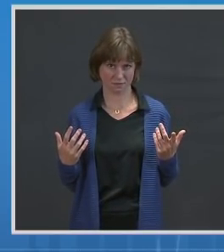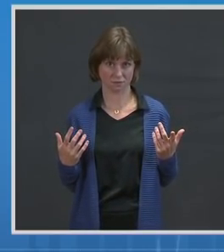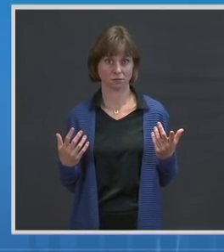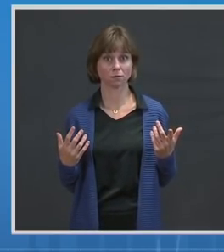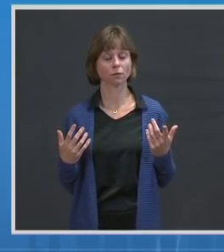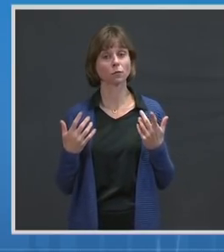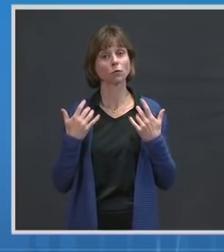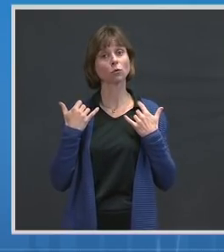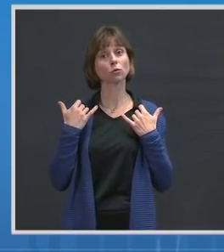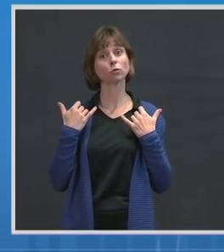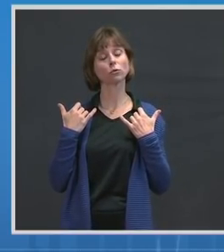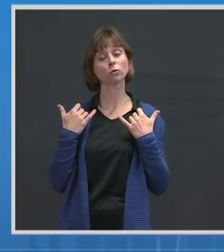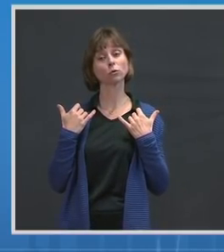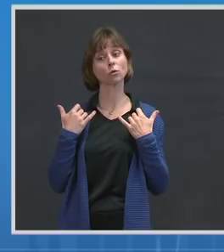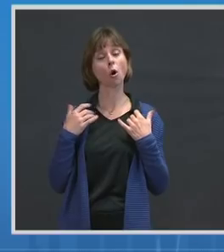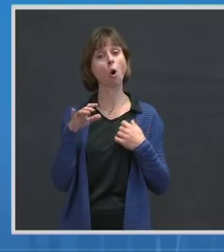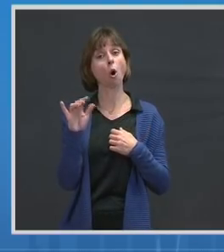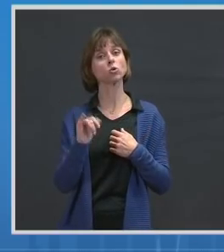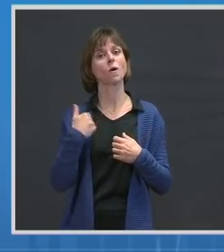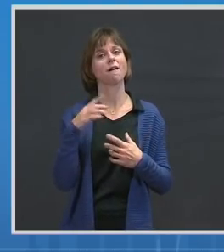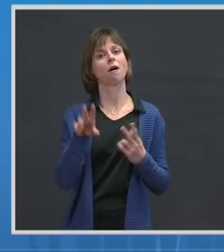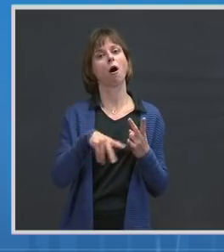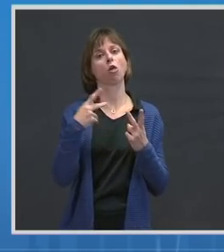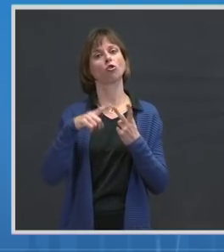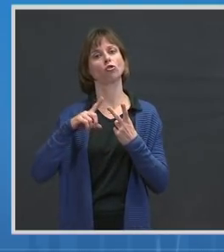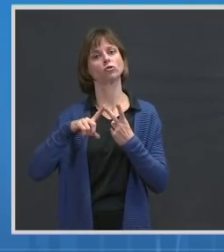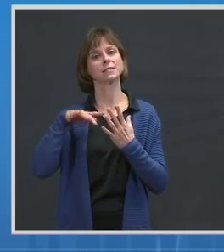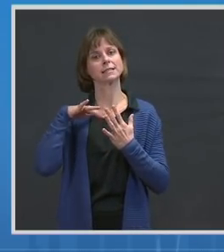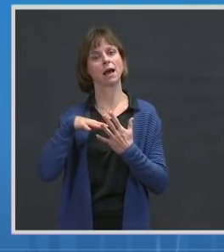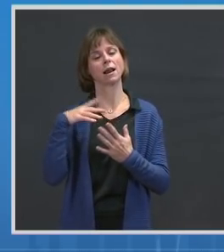that came out on February the 8th on an online journal,